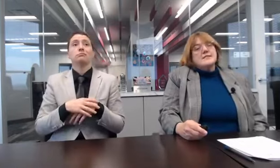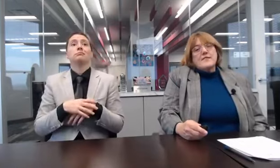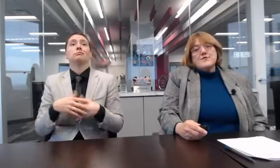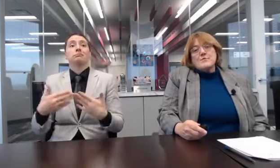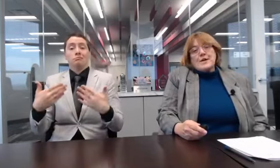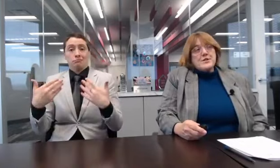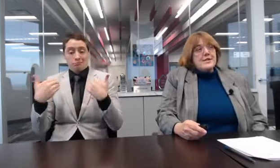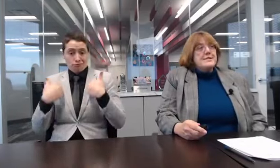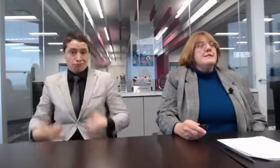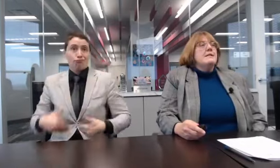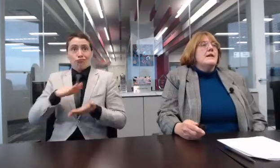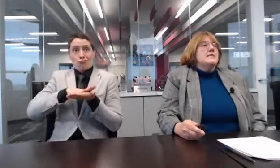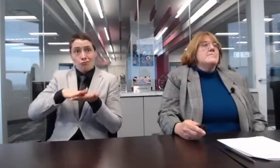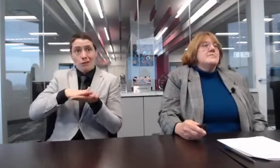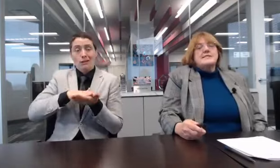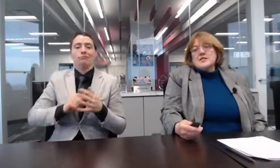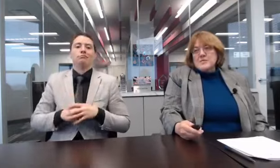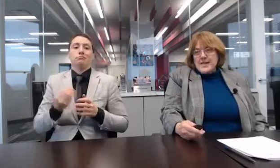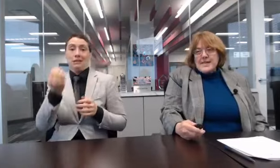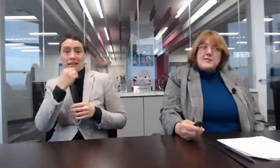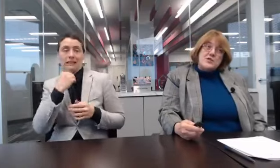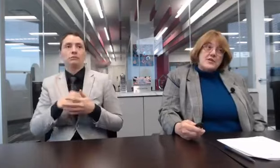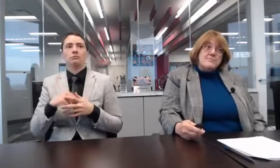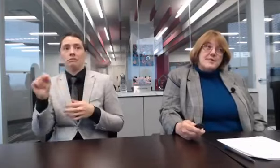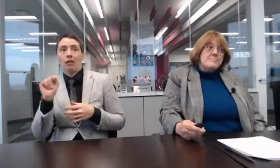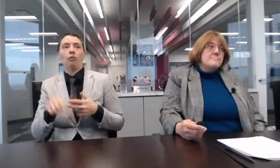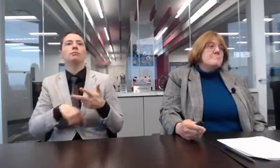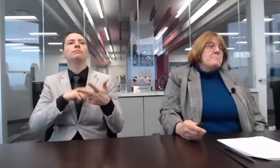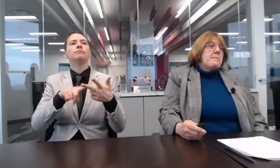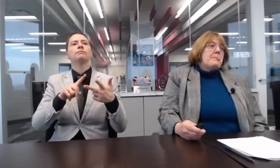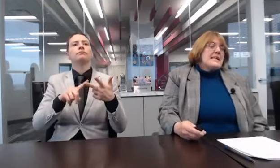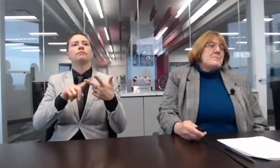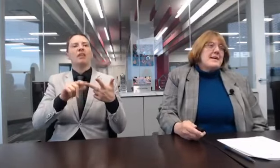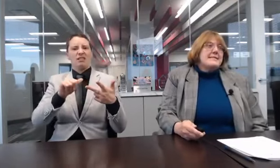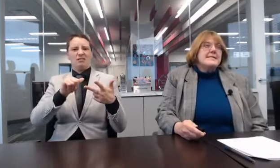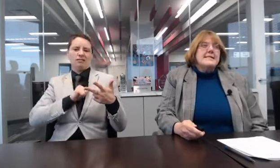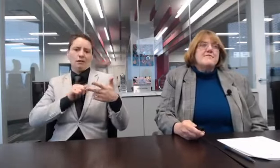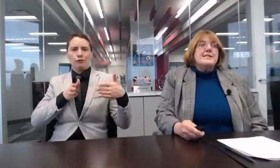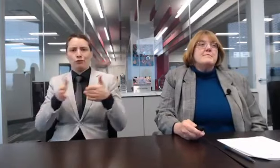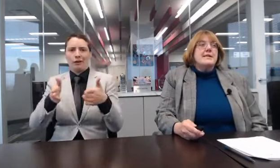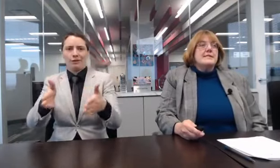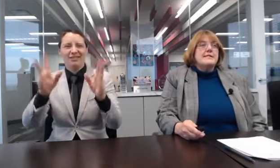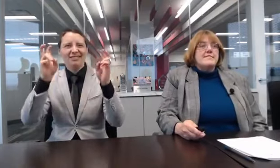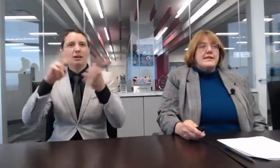self-direction, decision making and judgment. Capacity for independent living,